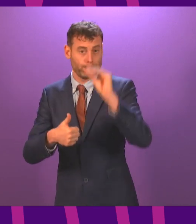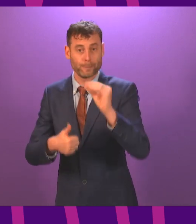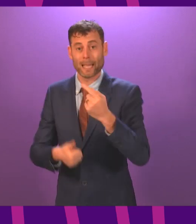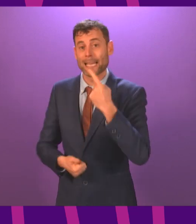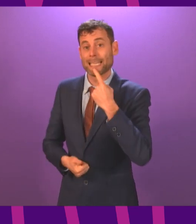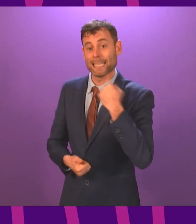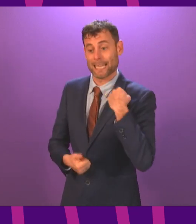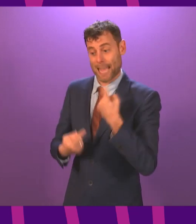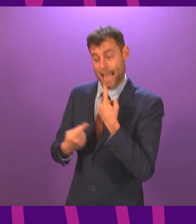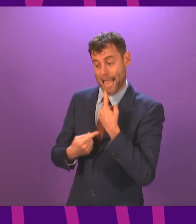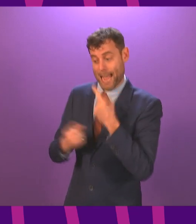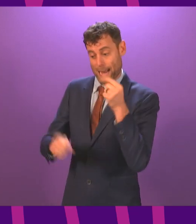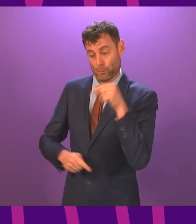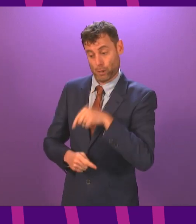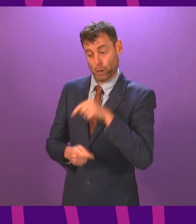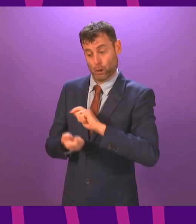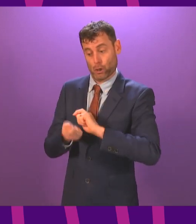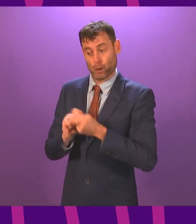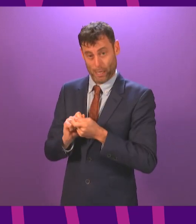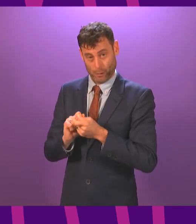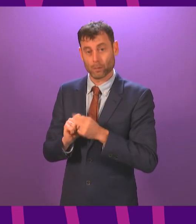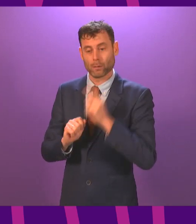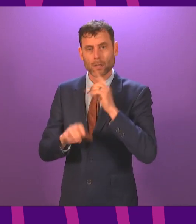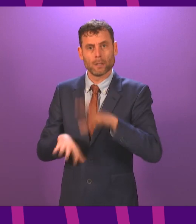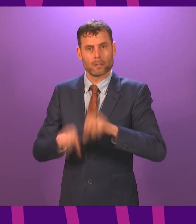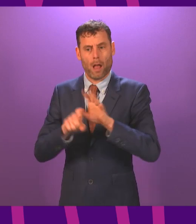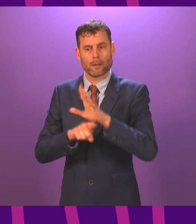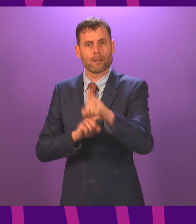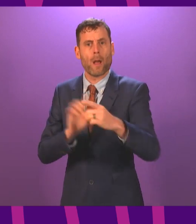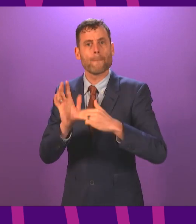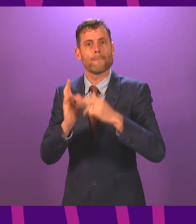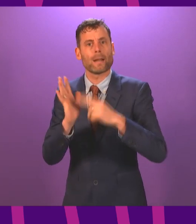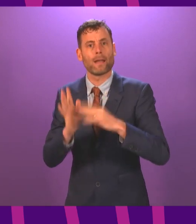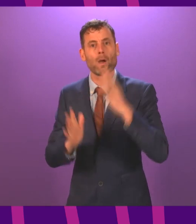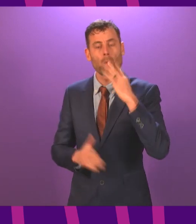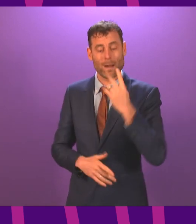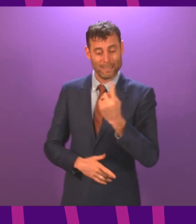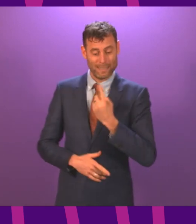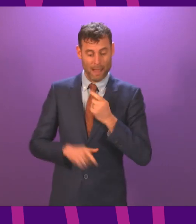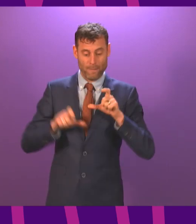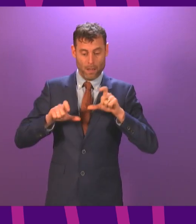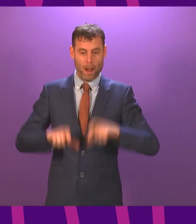that we announced yesterday and will make from next Monday to eligibility for self-isolation